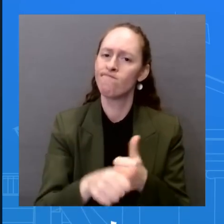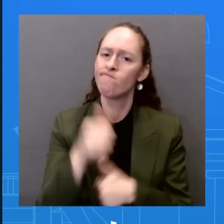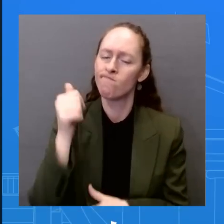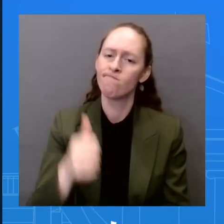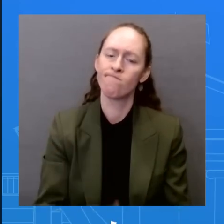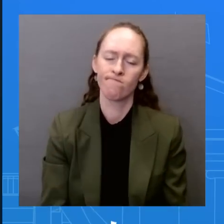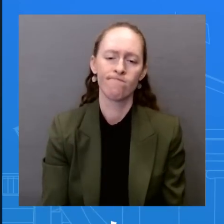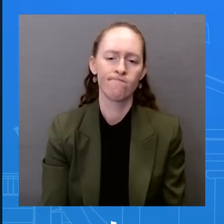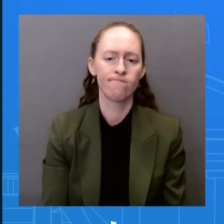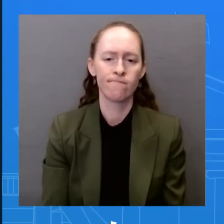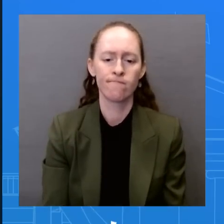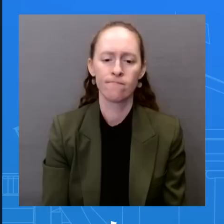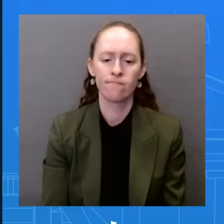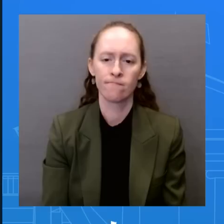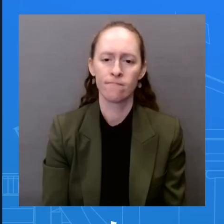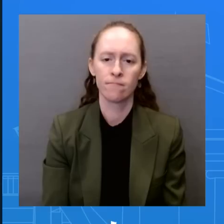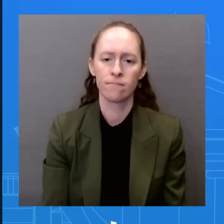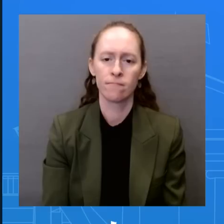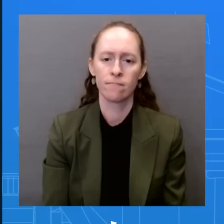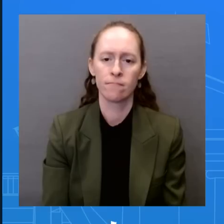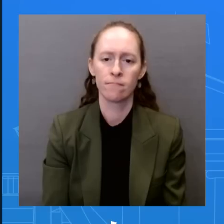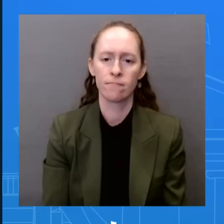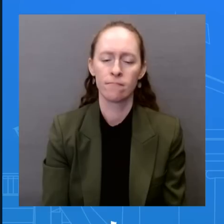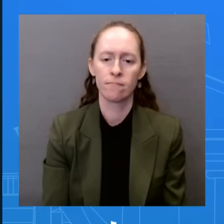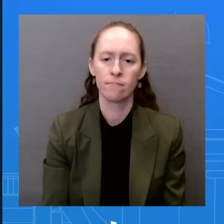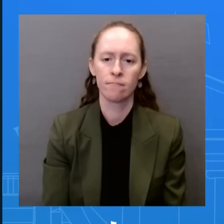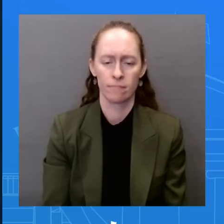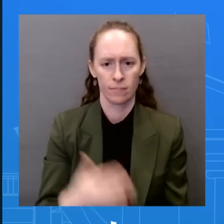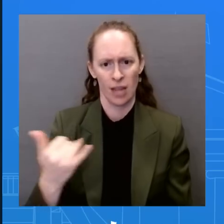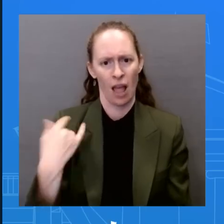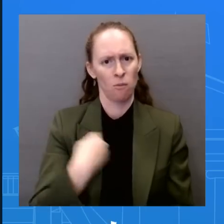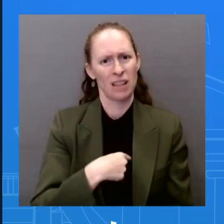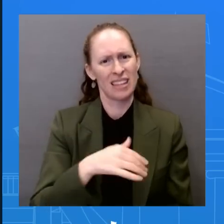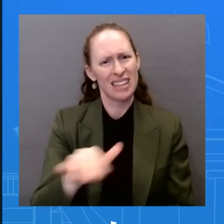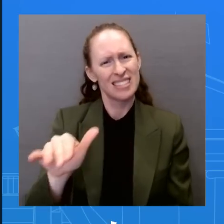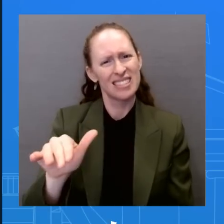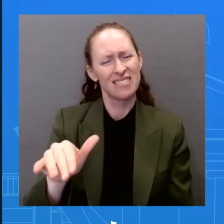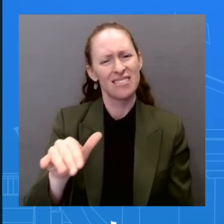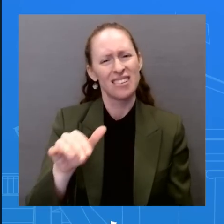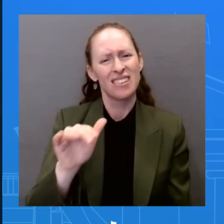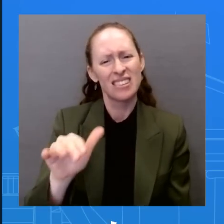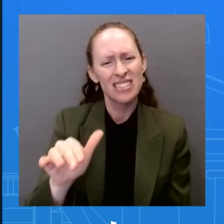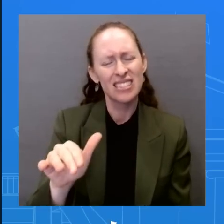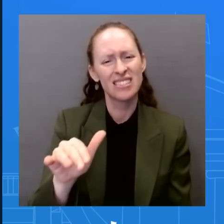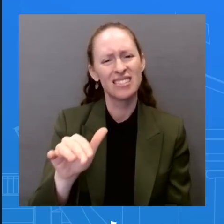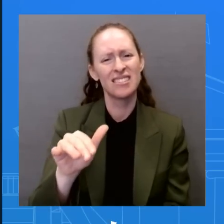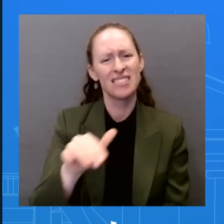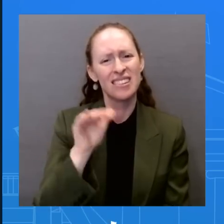to promote accountability for the Ortega-Murillo regime's actions, and we'll continue to do so.